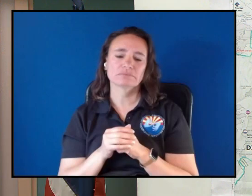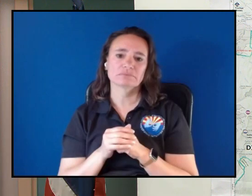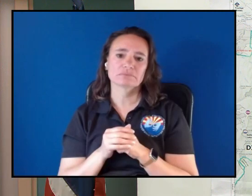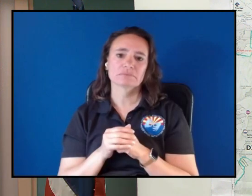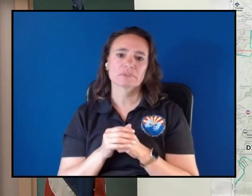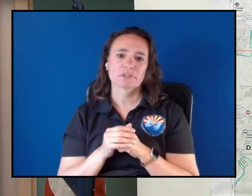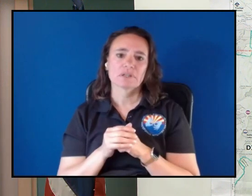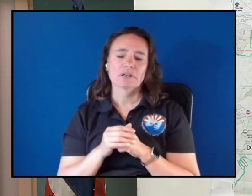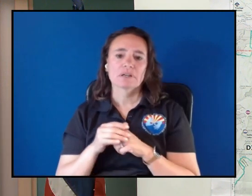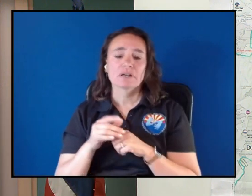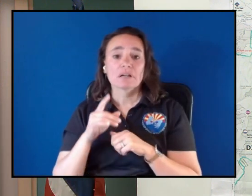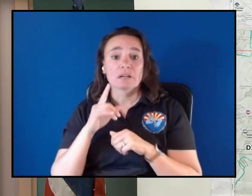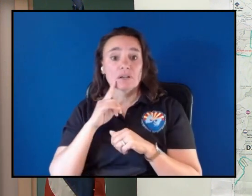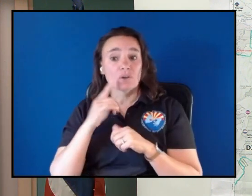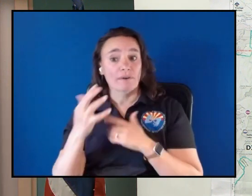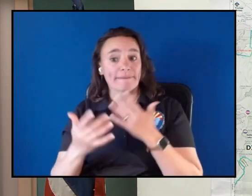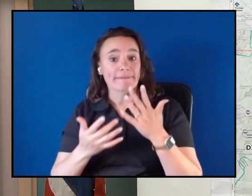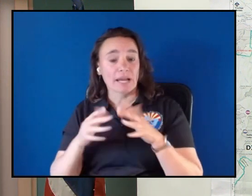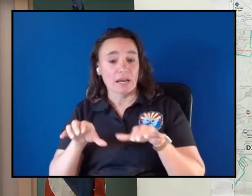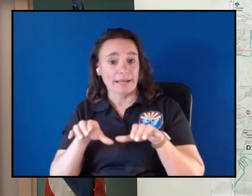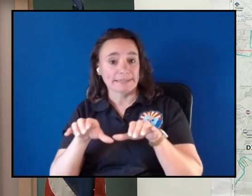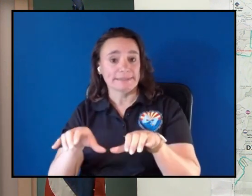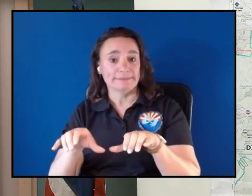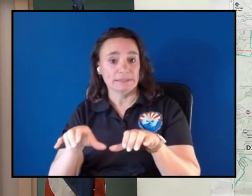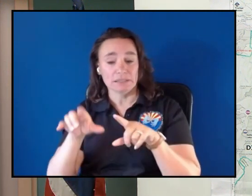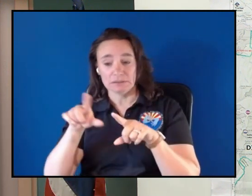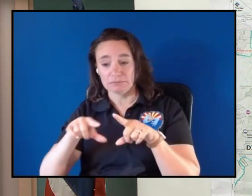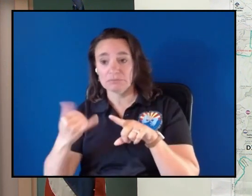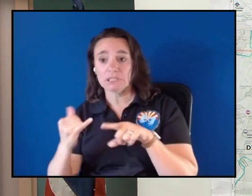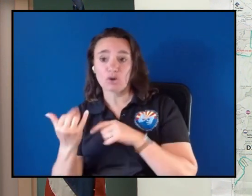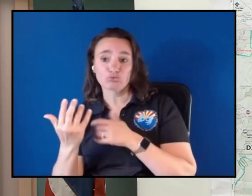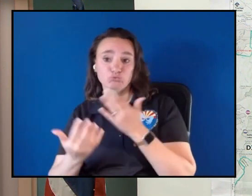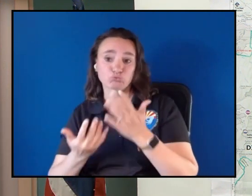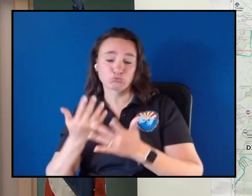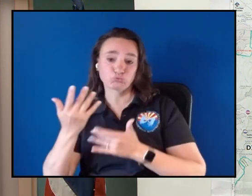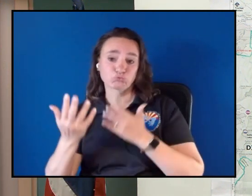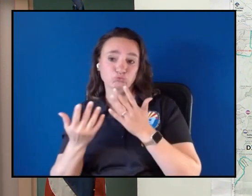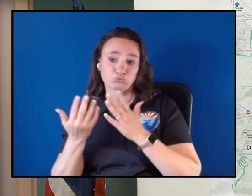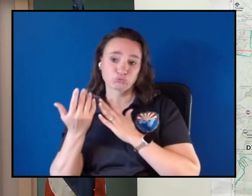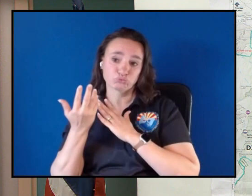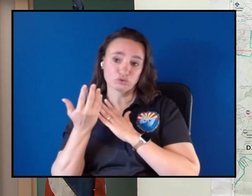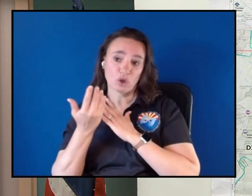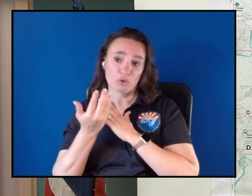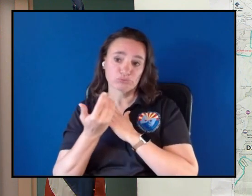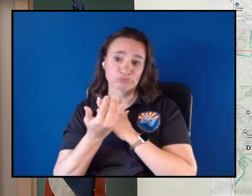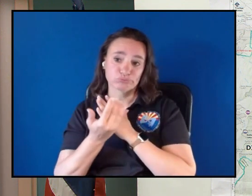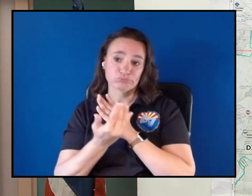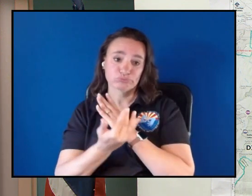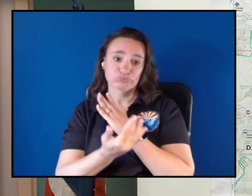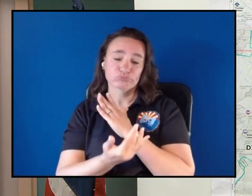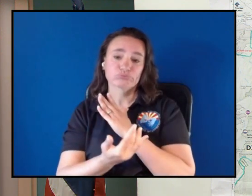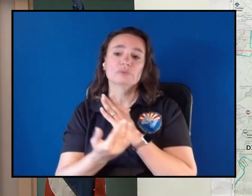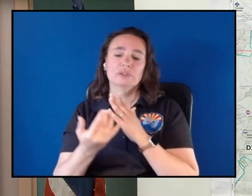Fire activity over here is still continuing. It's backing slowly and then flanking as it backs down and gets a little